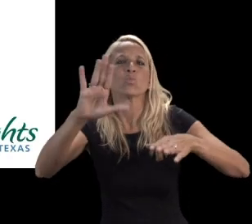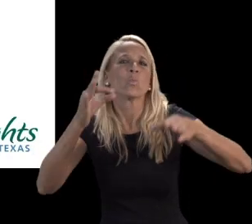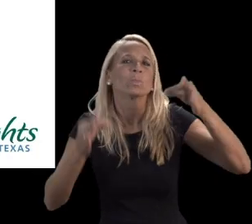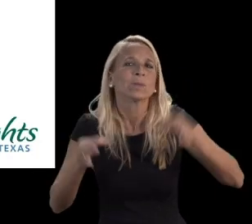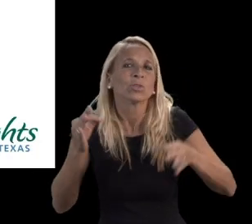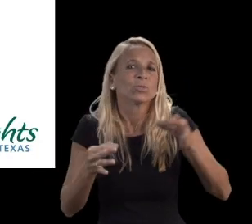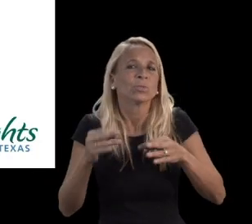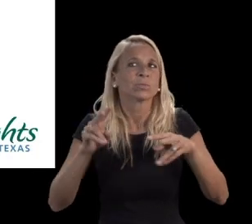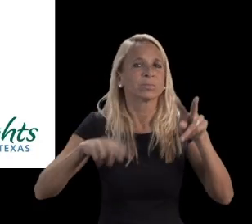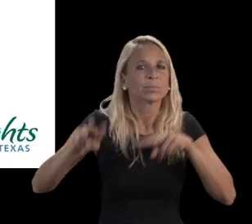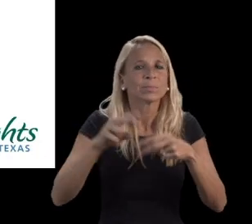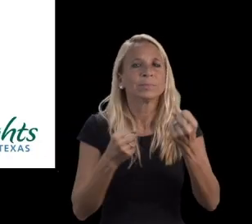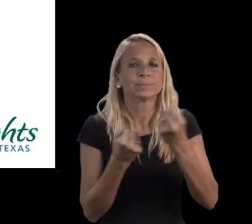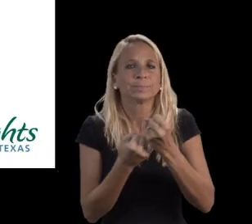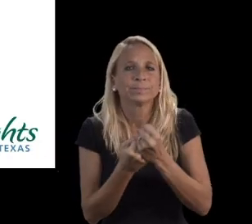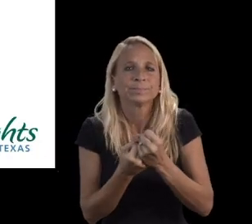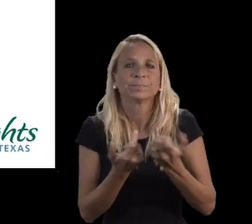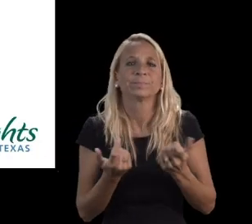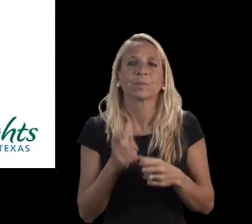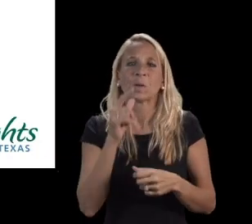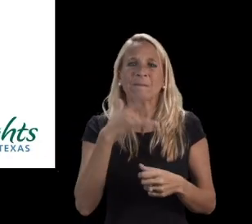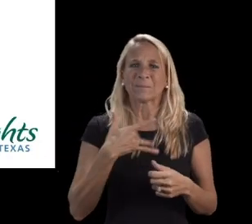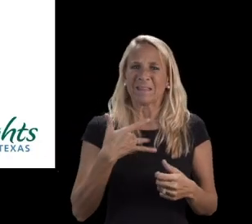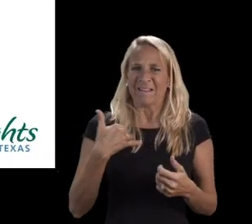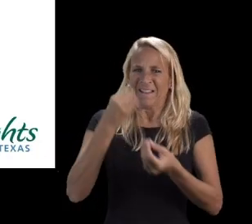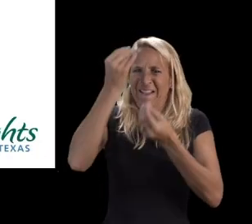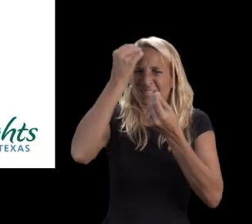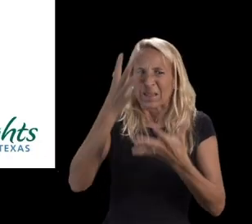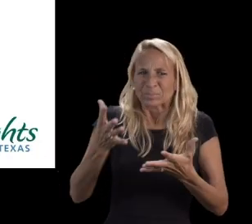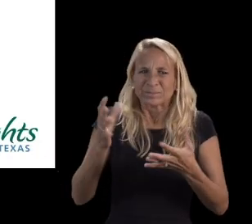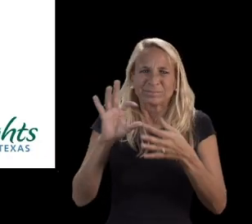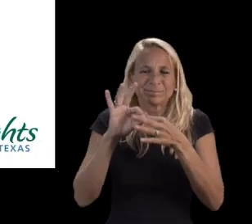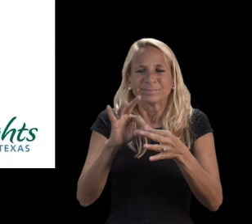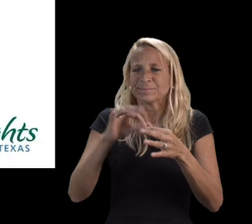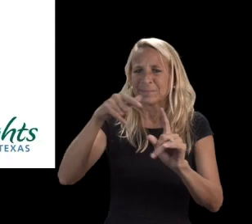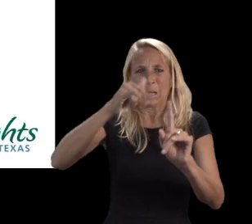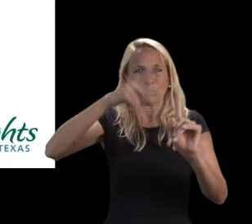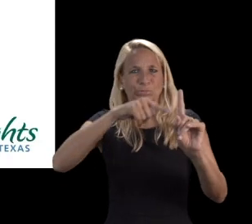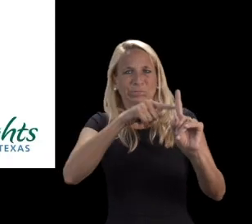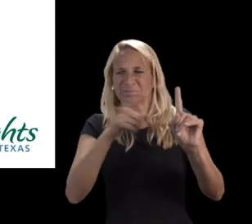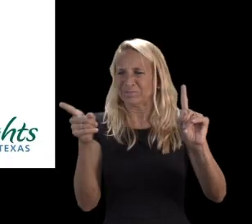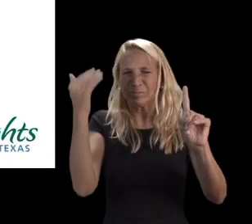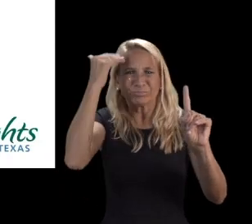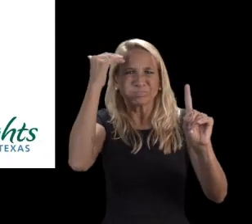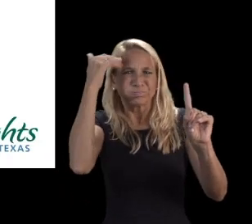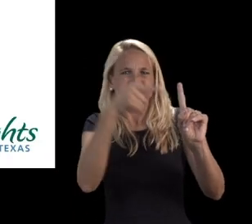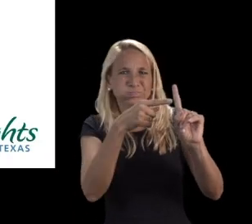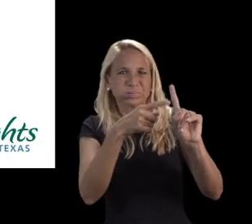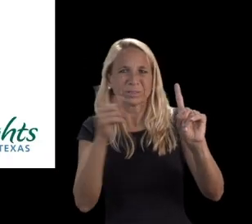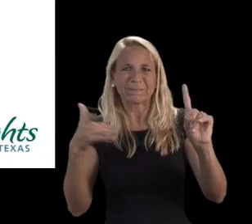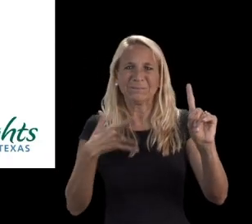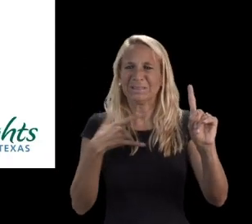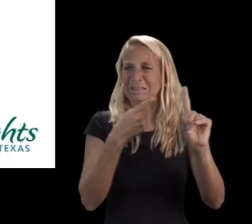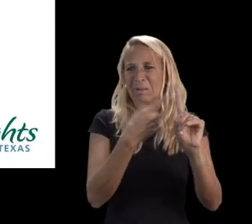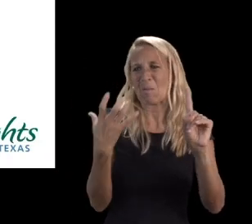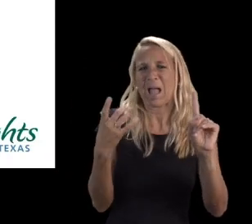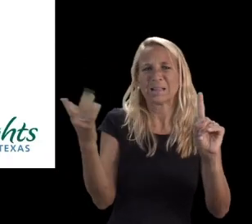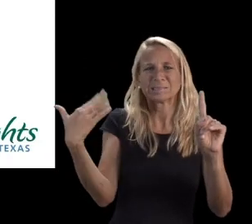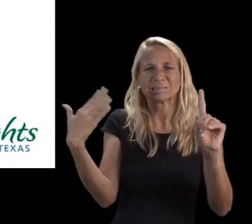It's whoever they feel has the information about that service, about the individual. If they feel like they want them there,